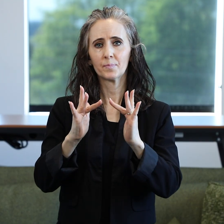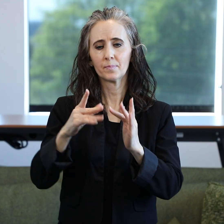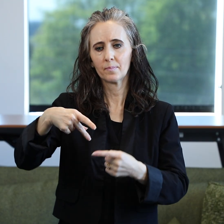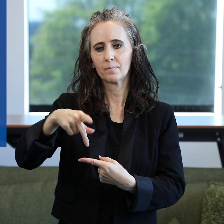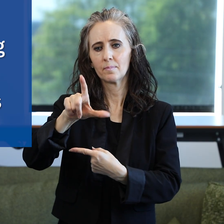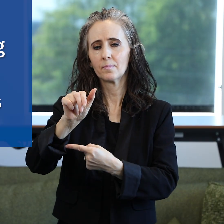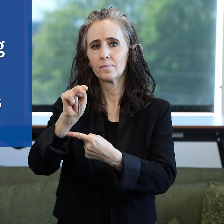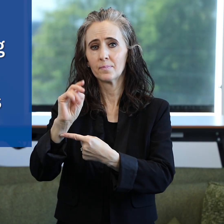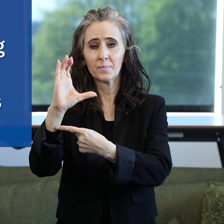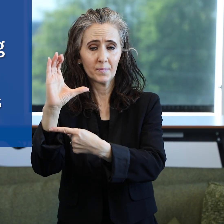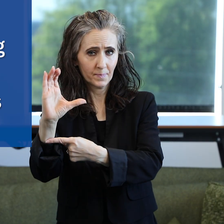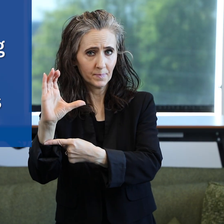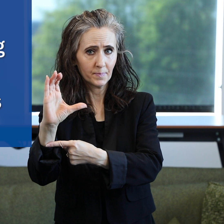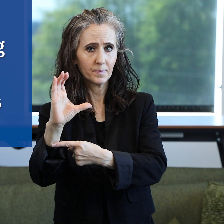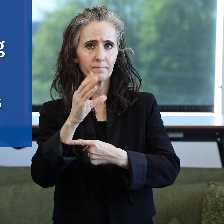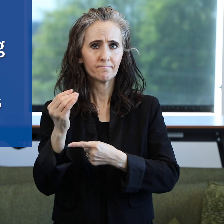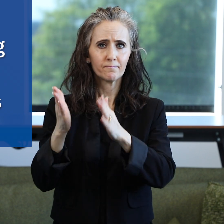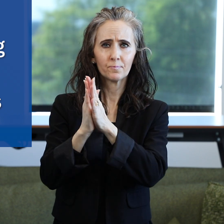serving patients in Washington through plan C.